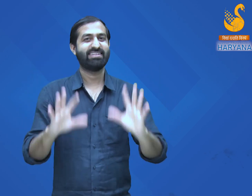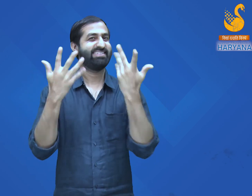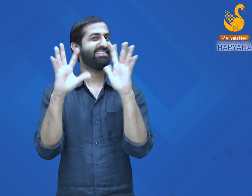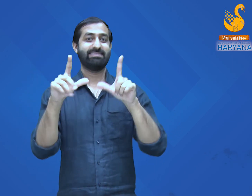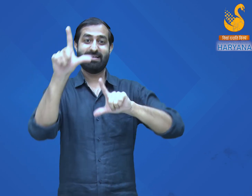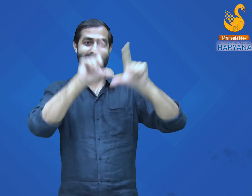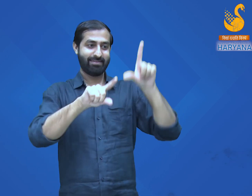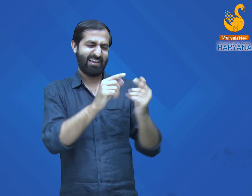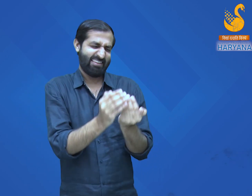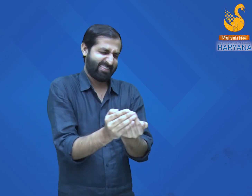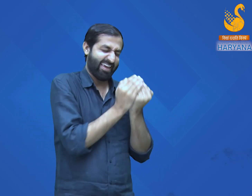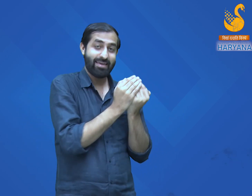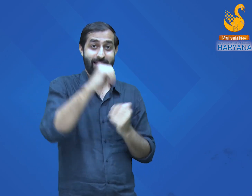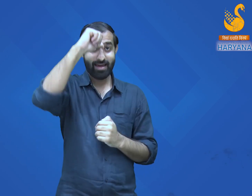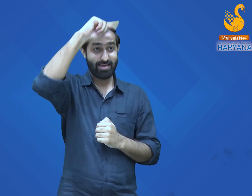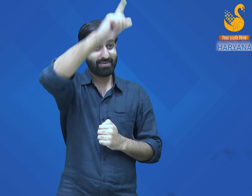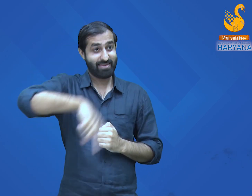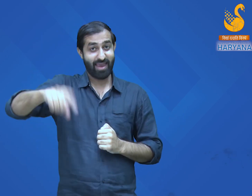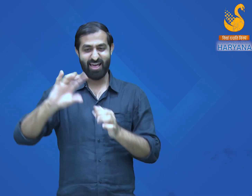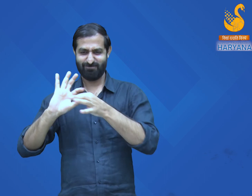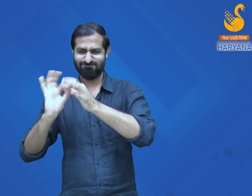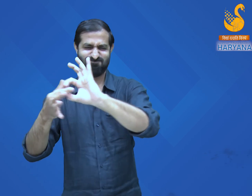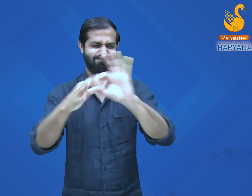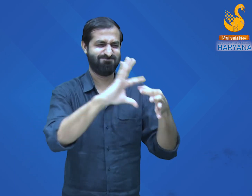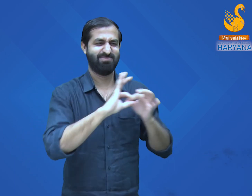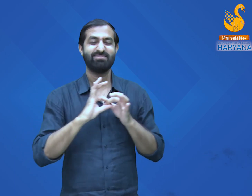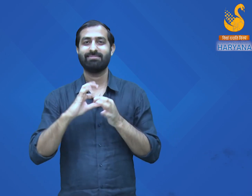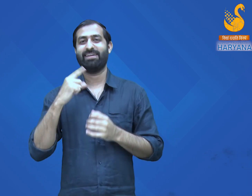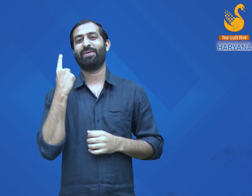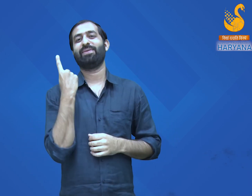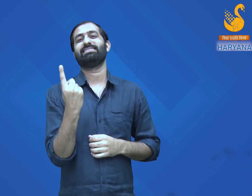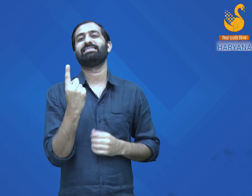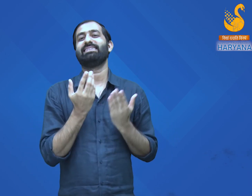It was not affected by the Britishers because we all Indians are united as one